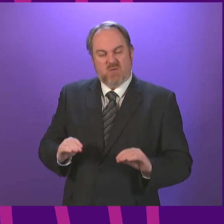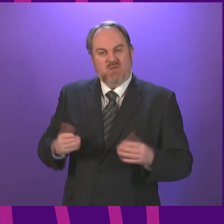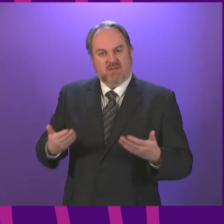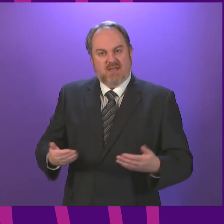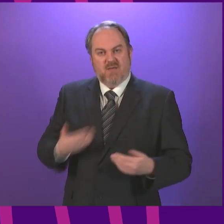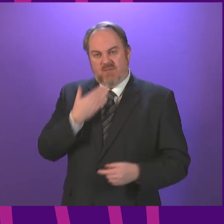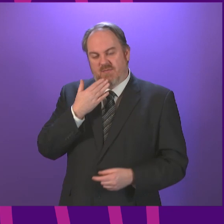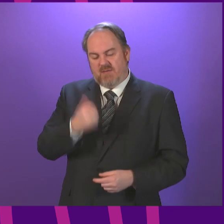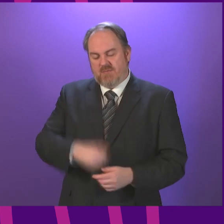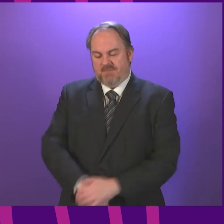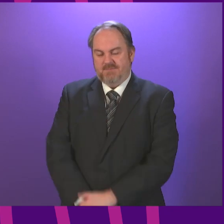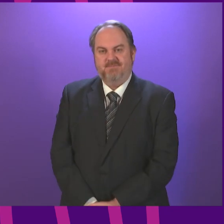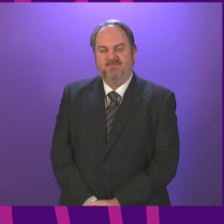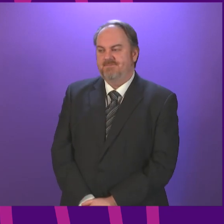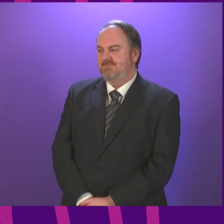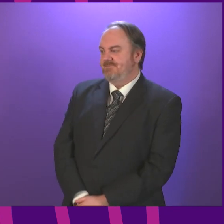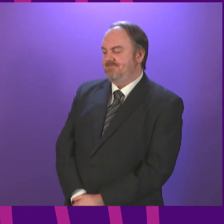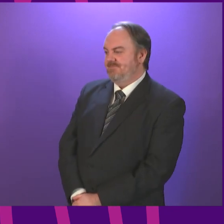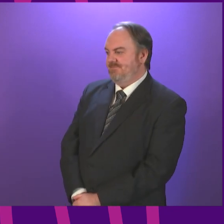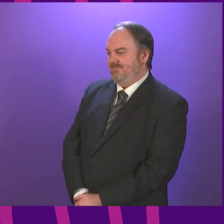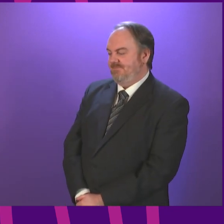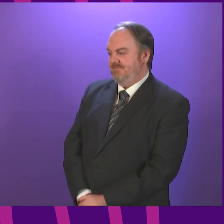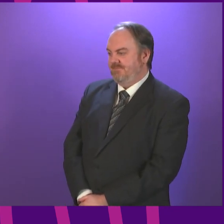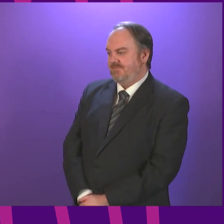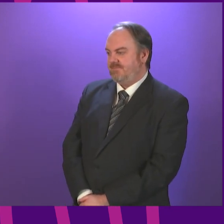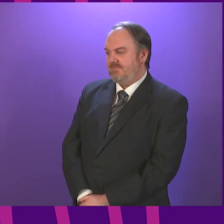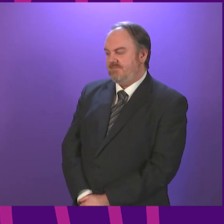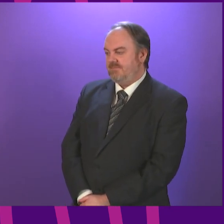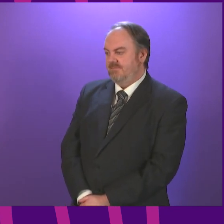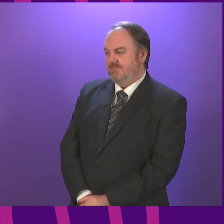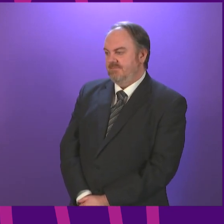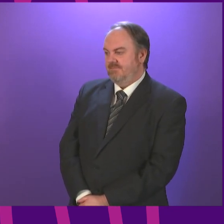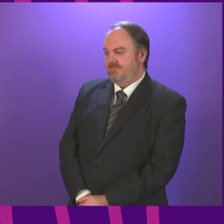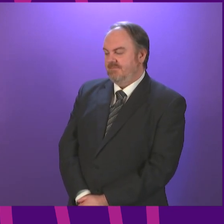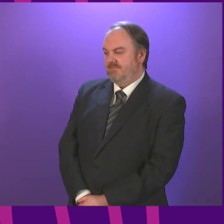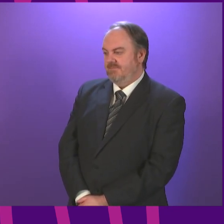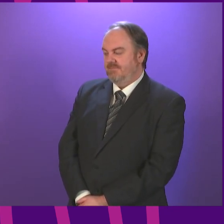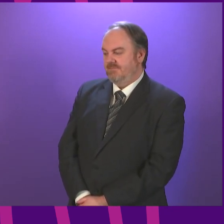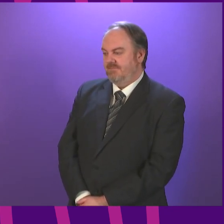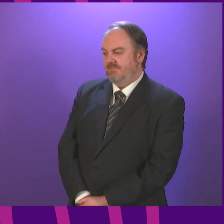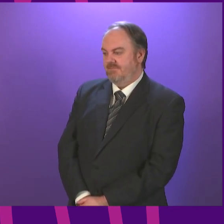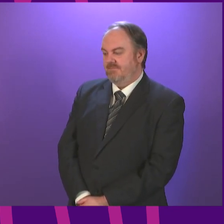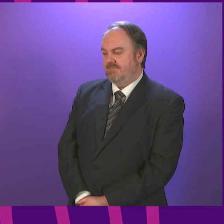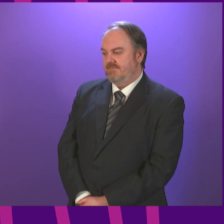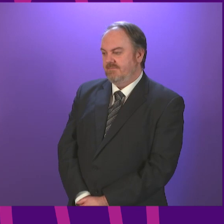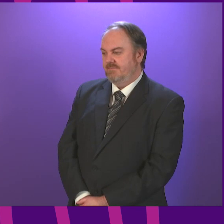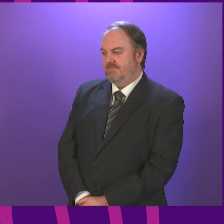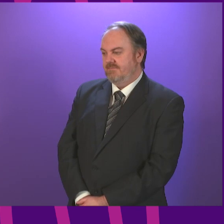that some members need to leave the chamber. I urge all members to clean and wipe down